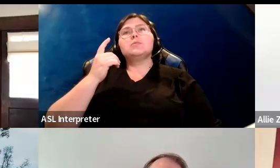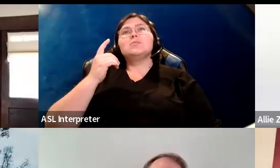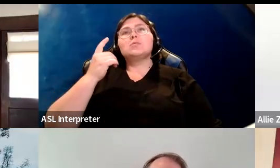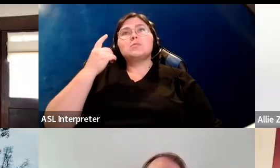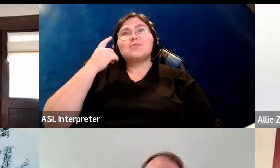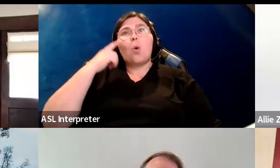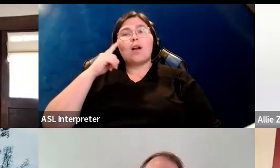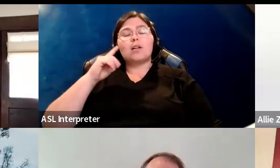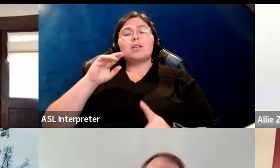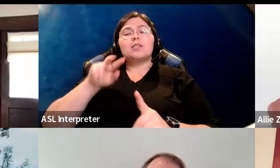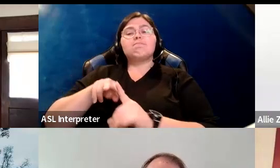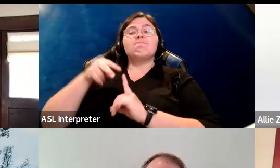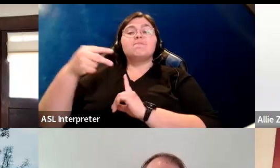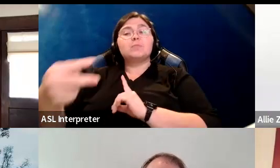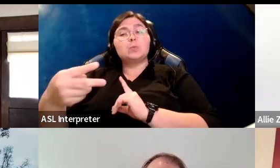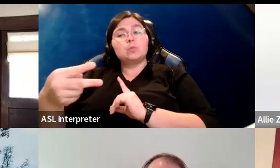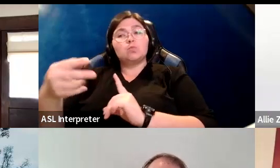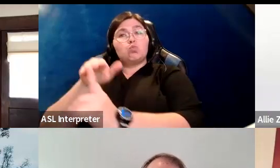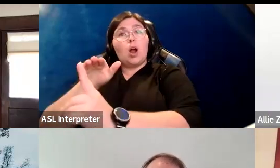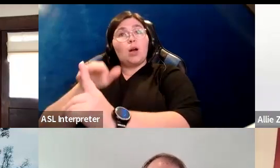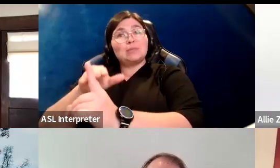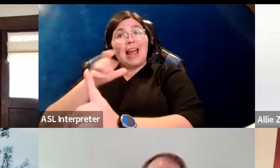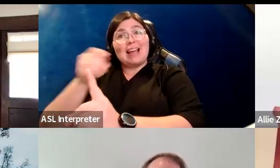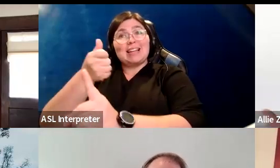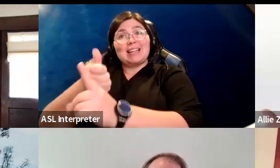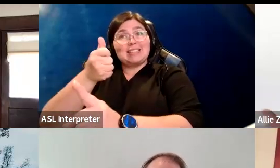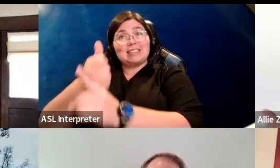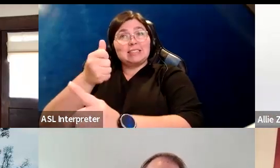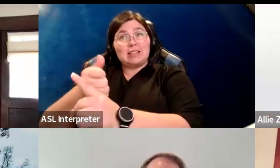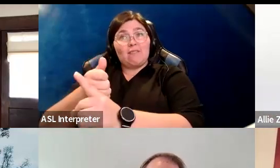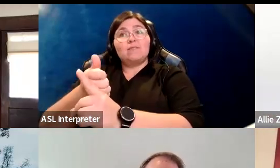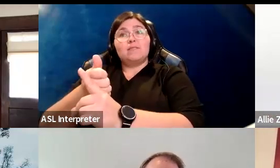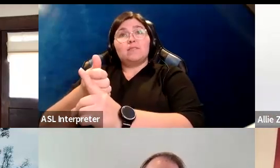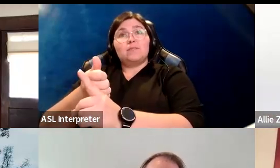and prompting it and then it making the image for you.